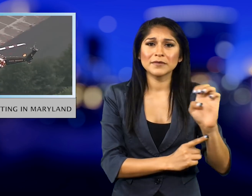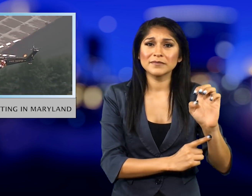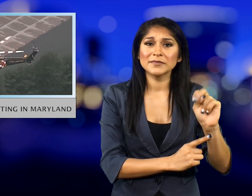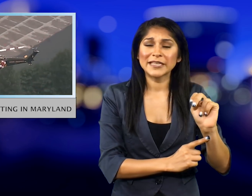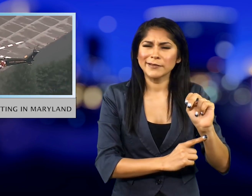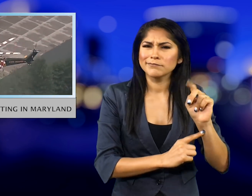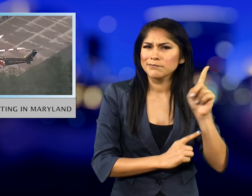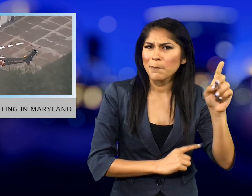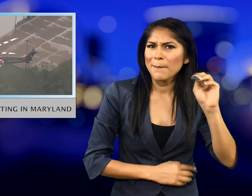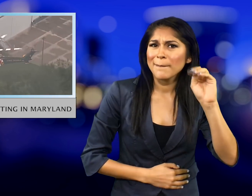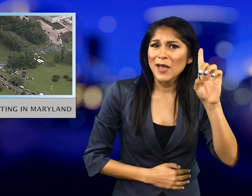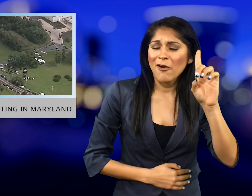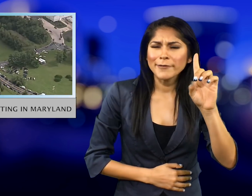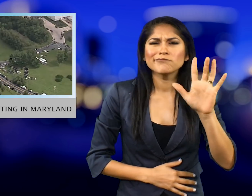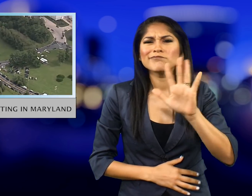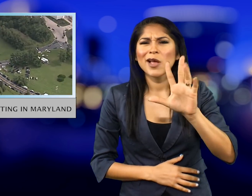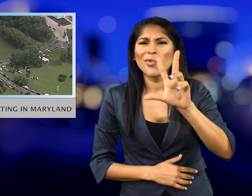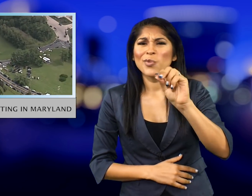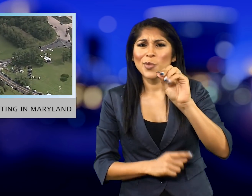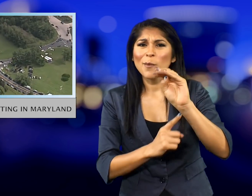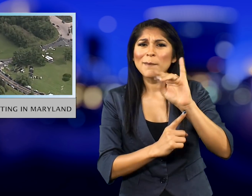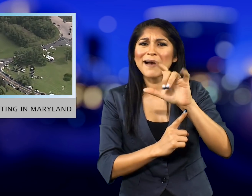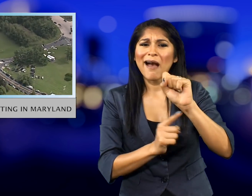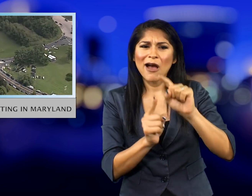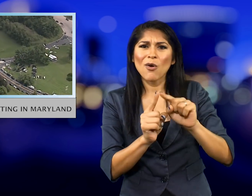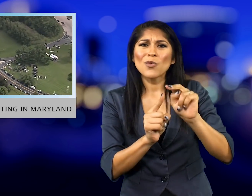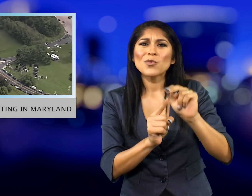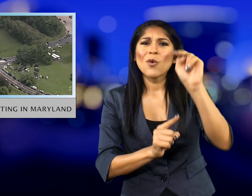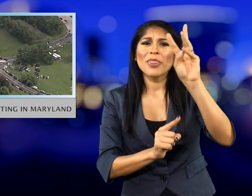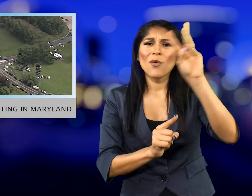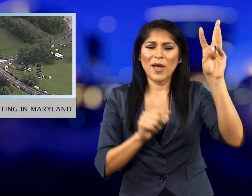distribution center.